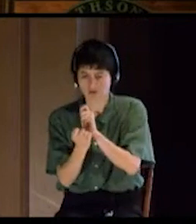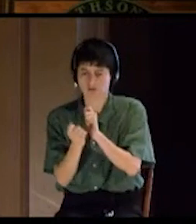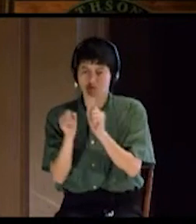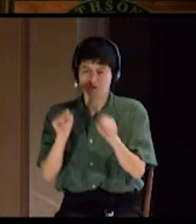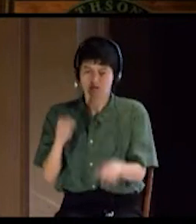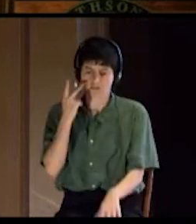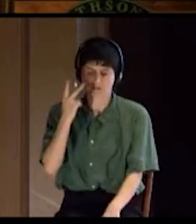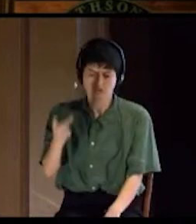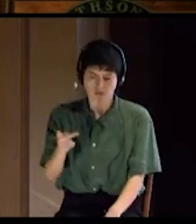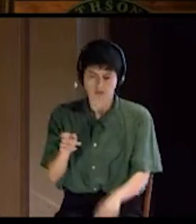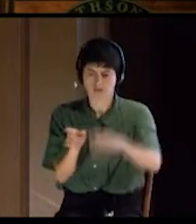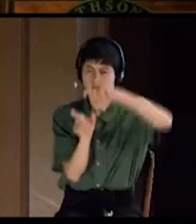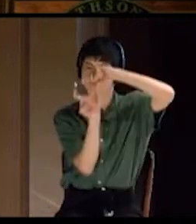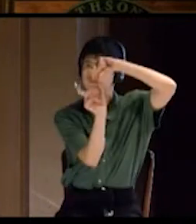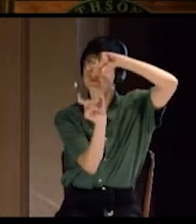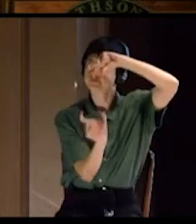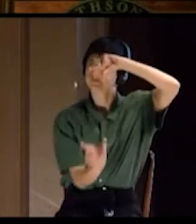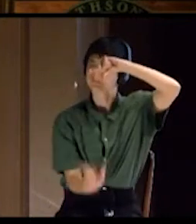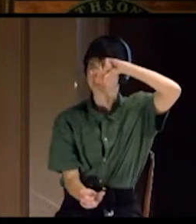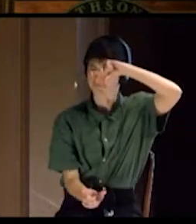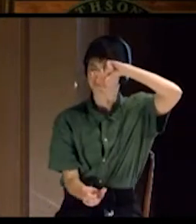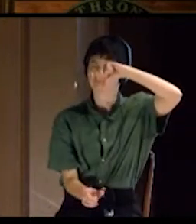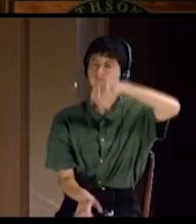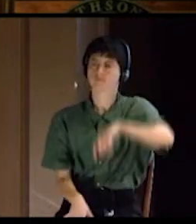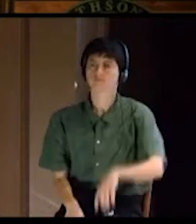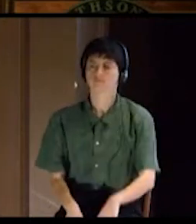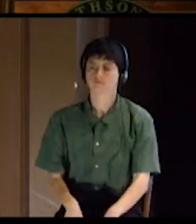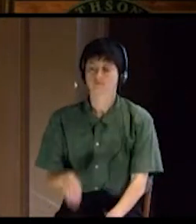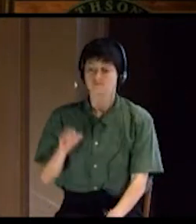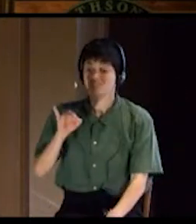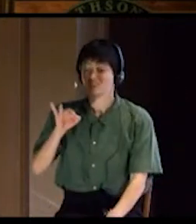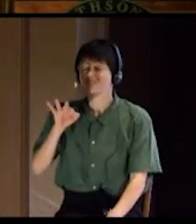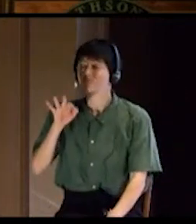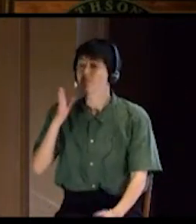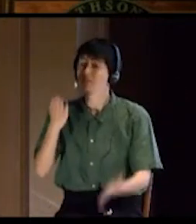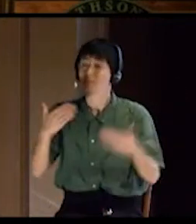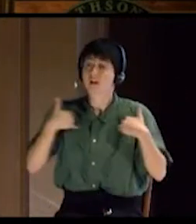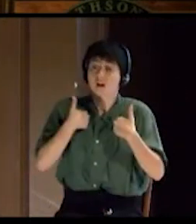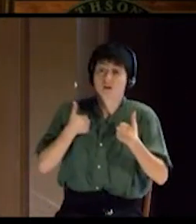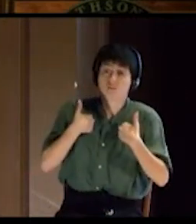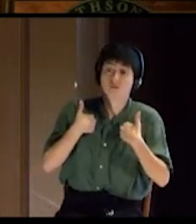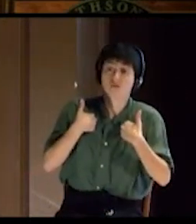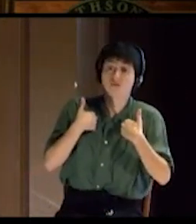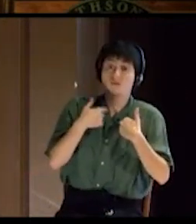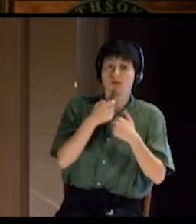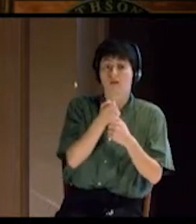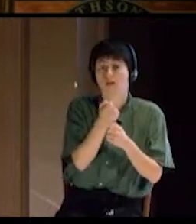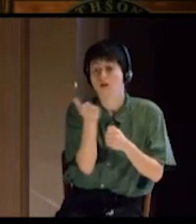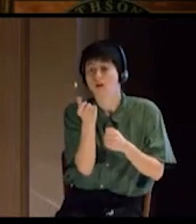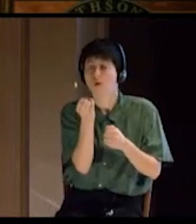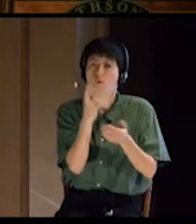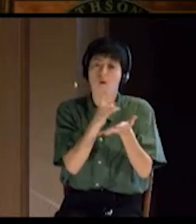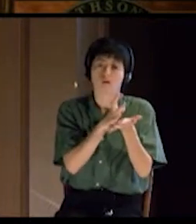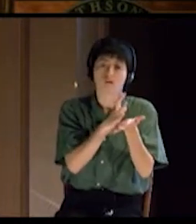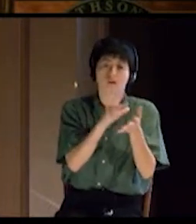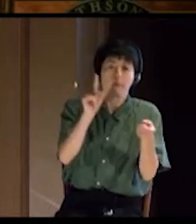When you remove or maybe add an animal to the ecosystem, it can be through habitat. The main takeaway from the middle panel is